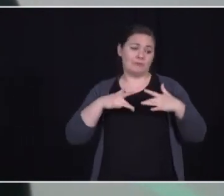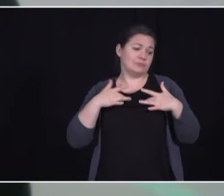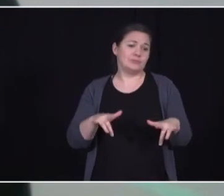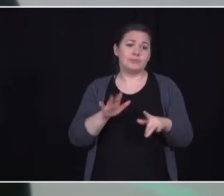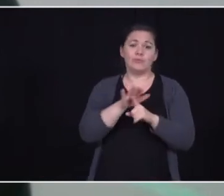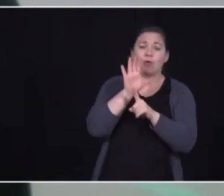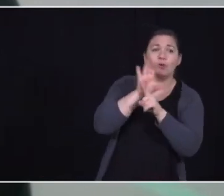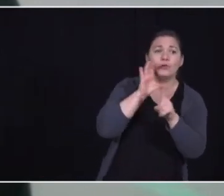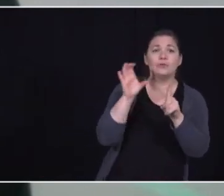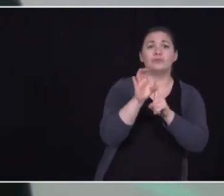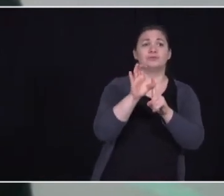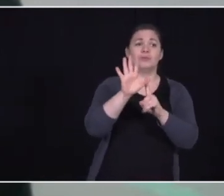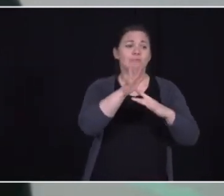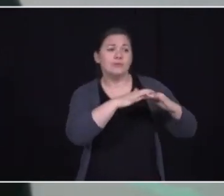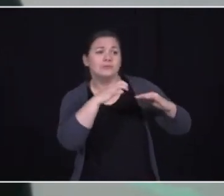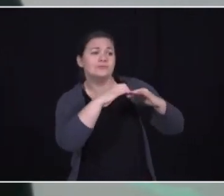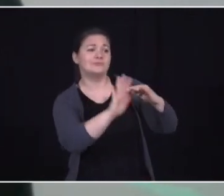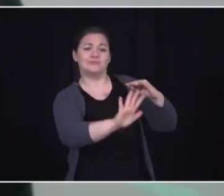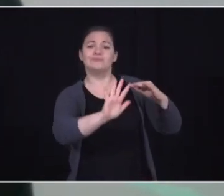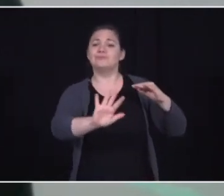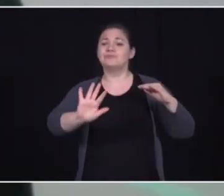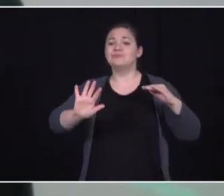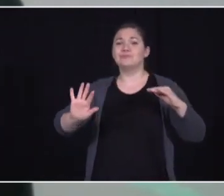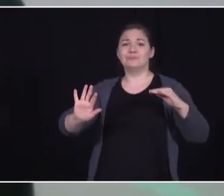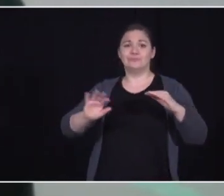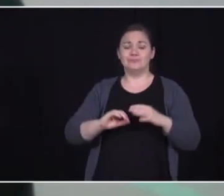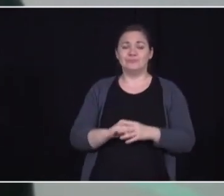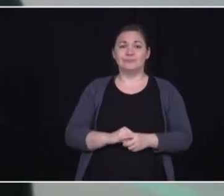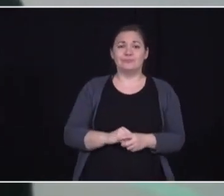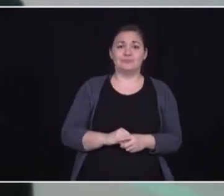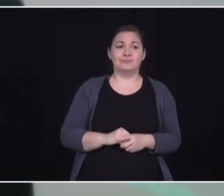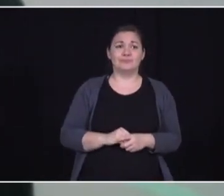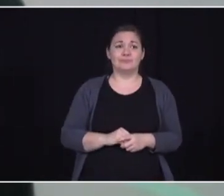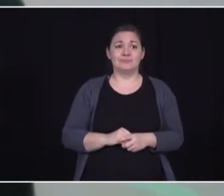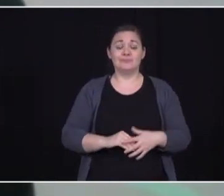for decisions we are making. 1/4 guided principle is no surprise, there is